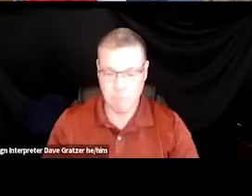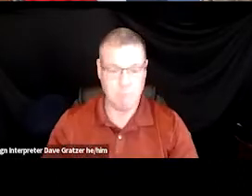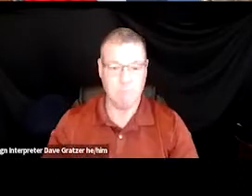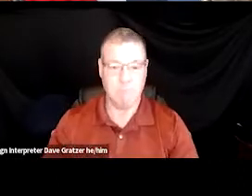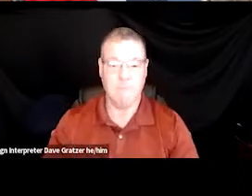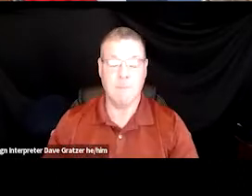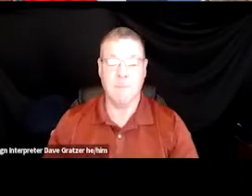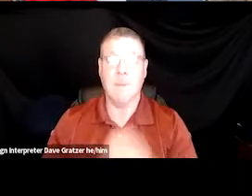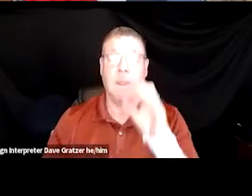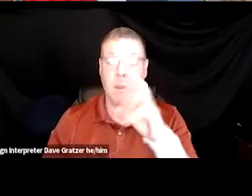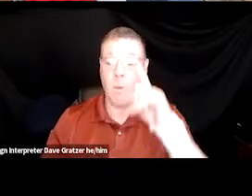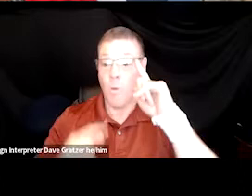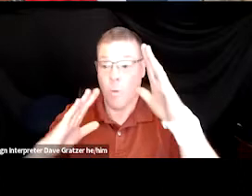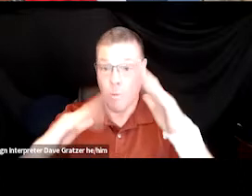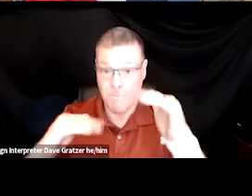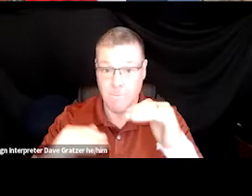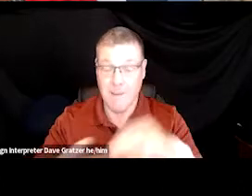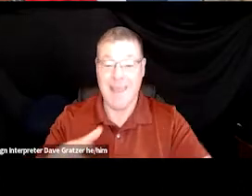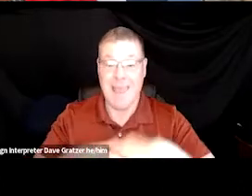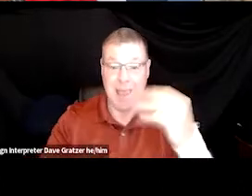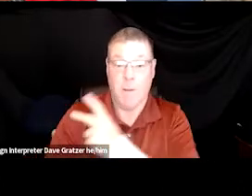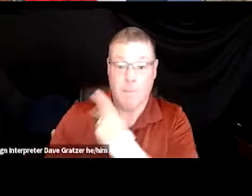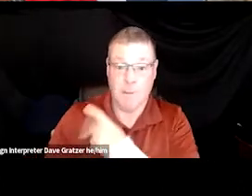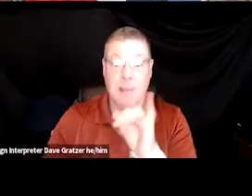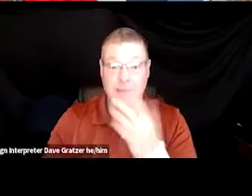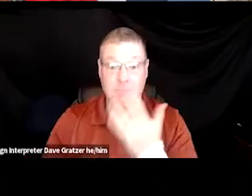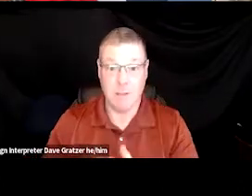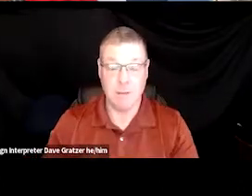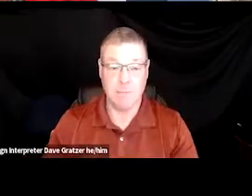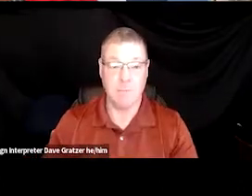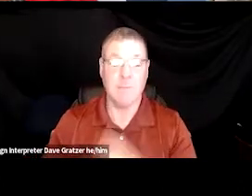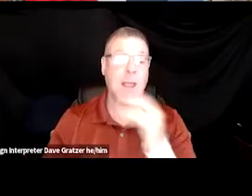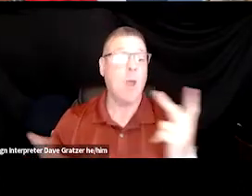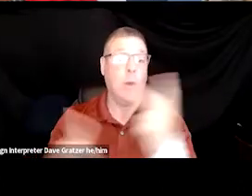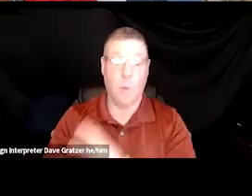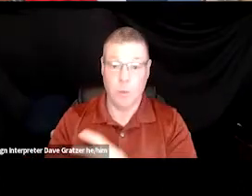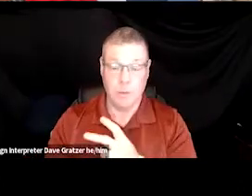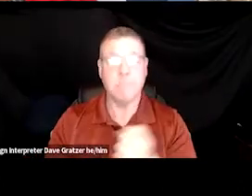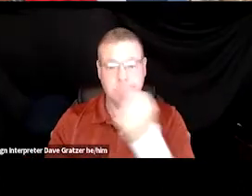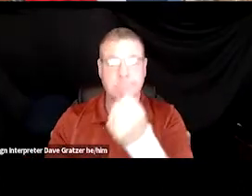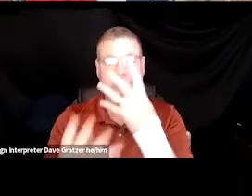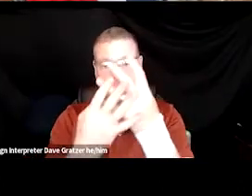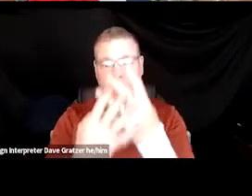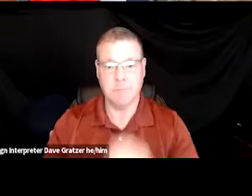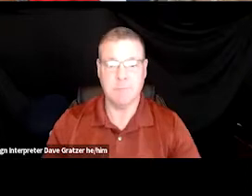Or hopefully an outpatient clinic, if they were lucky, and a worst case scenario into jail. Next slide, please.